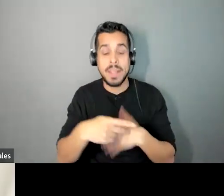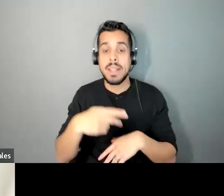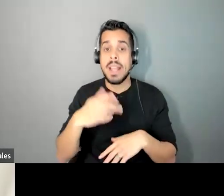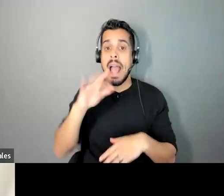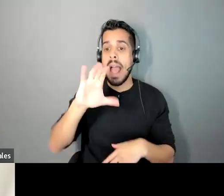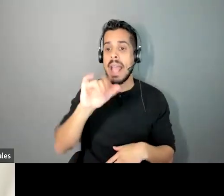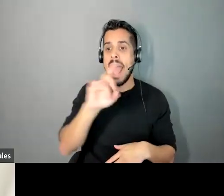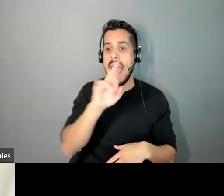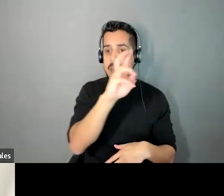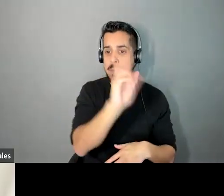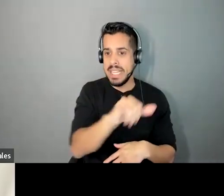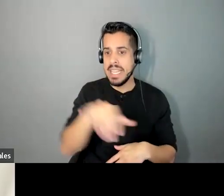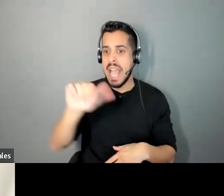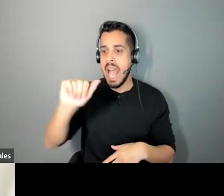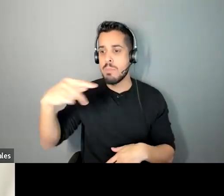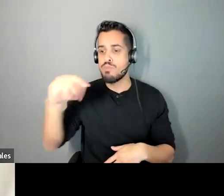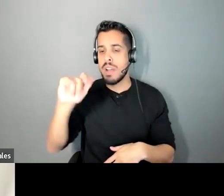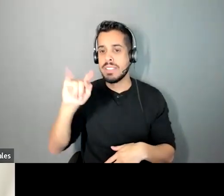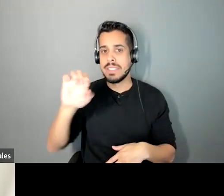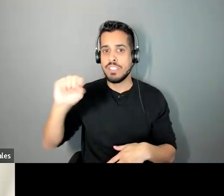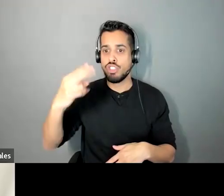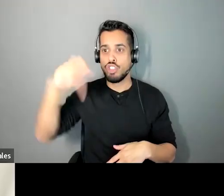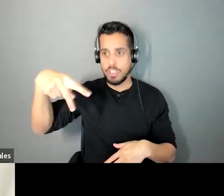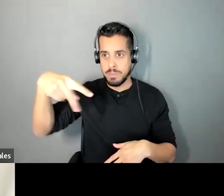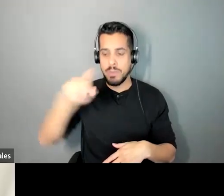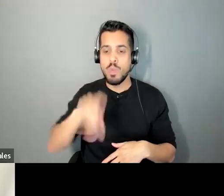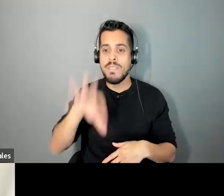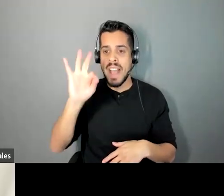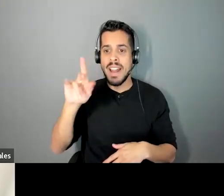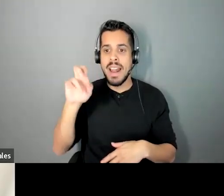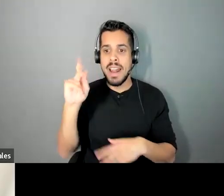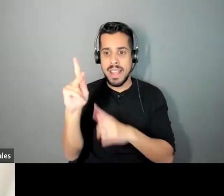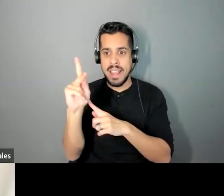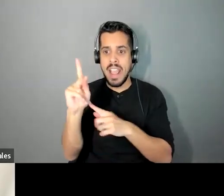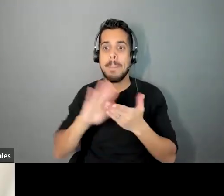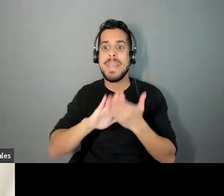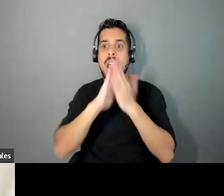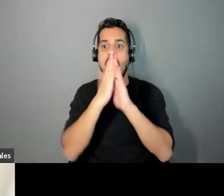you go to our website and you're gonna find a link that says, "Become a career seeker."